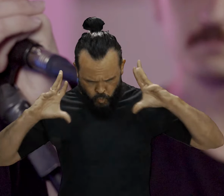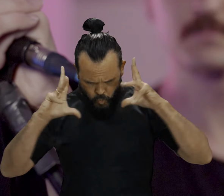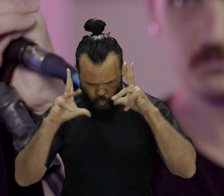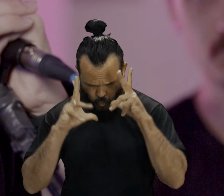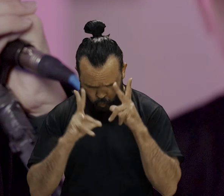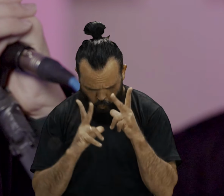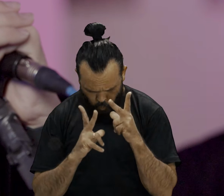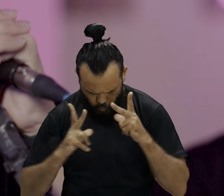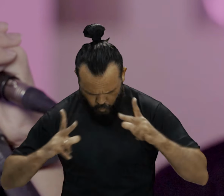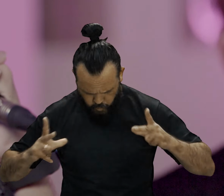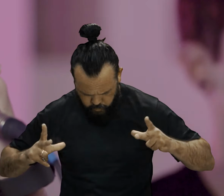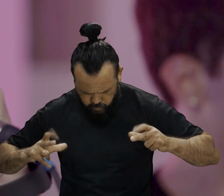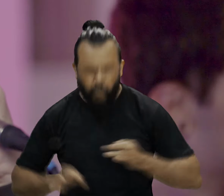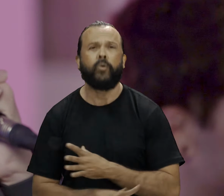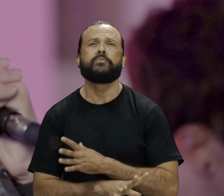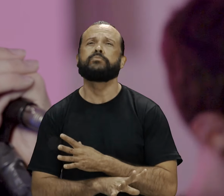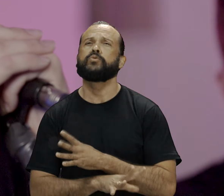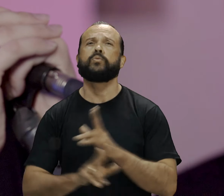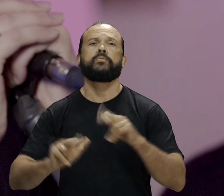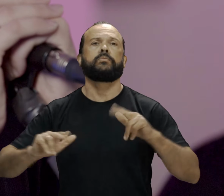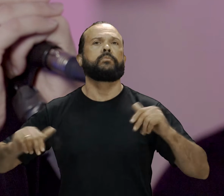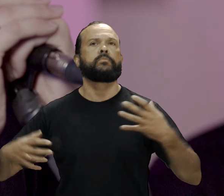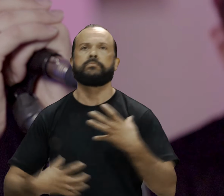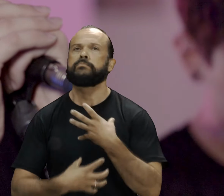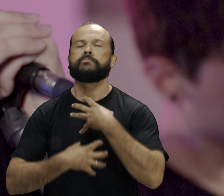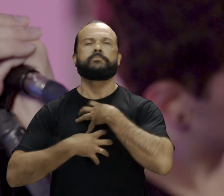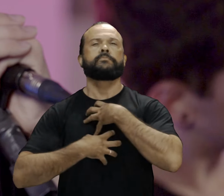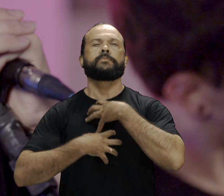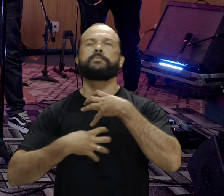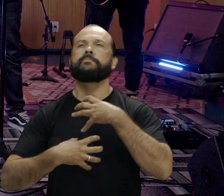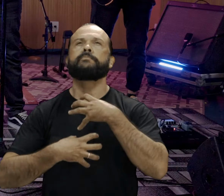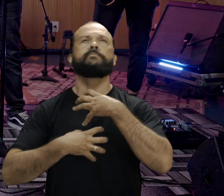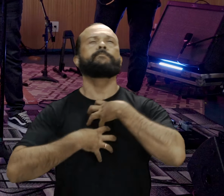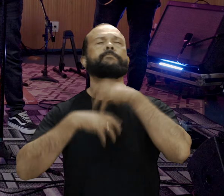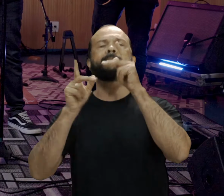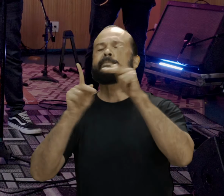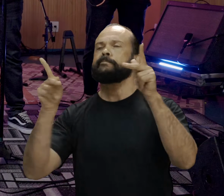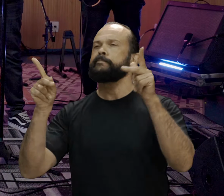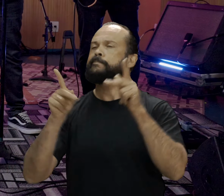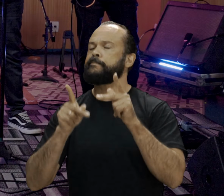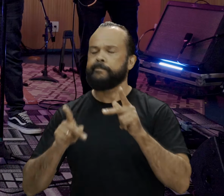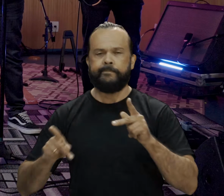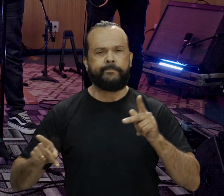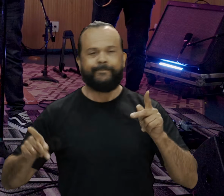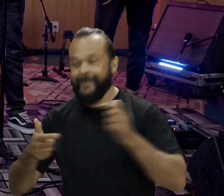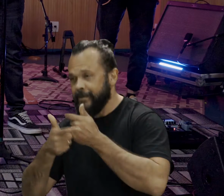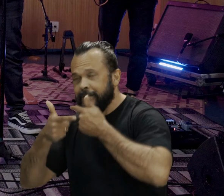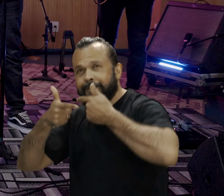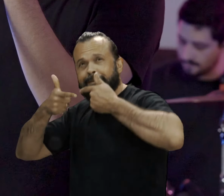Full smile